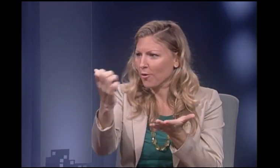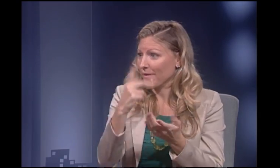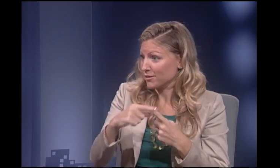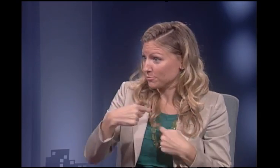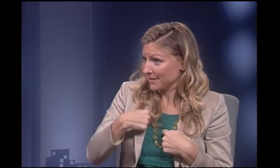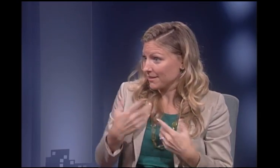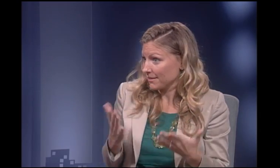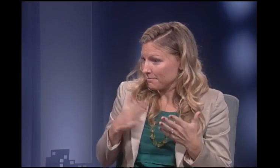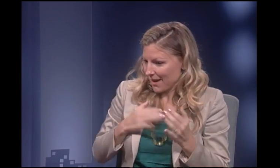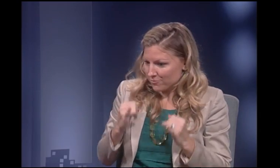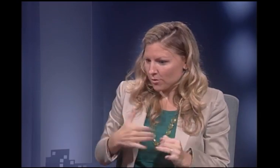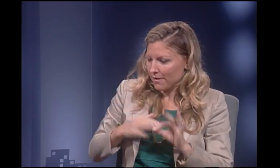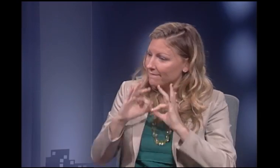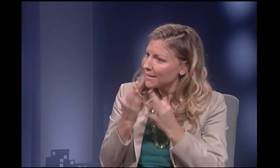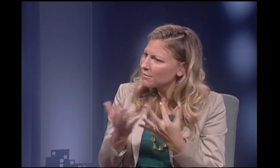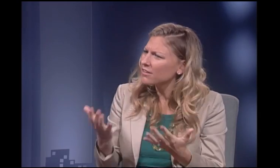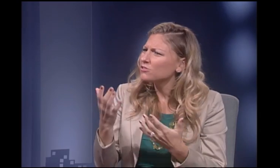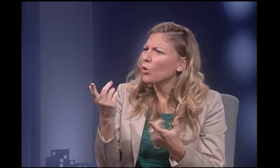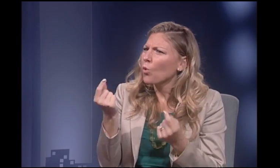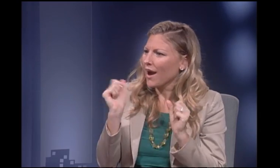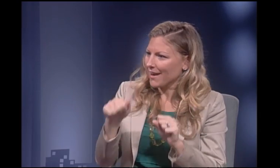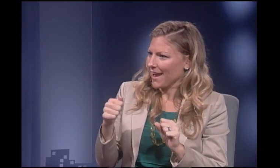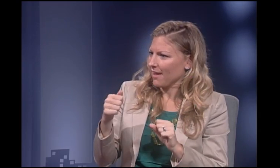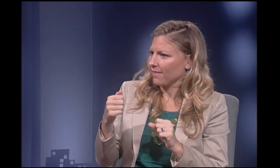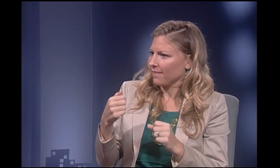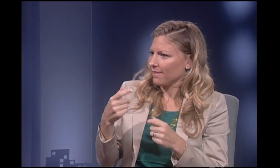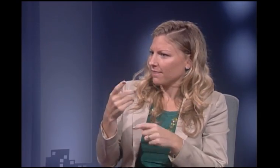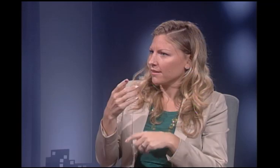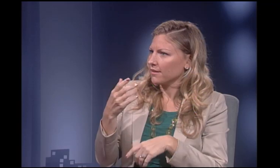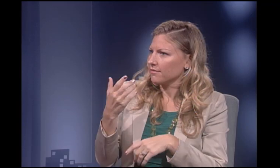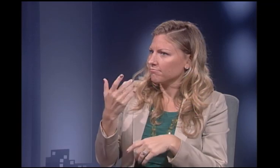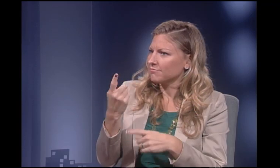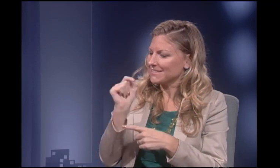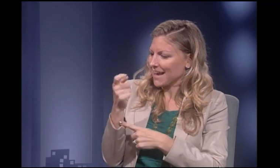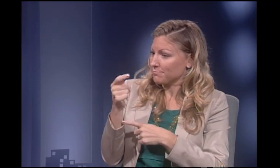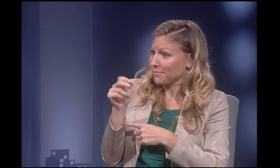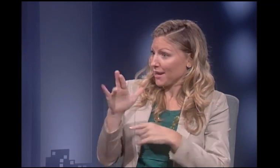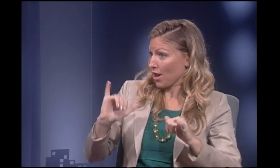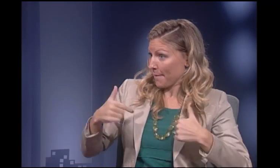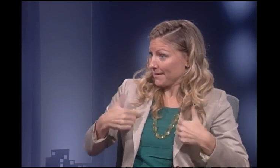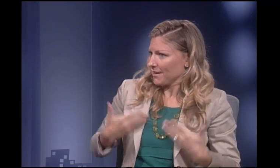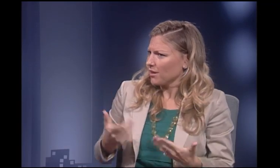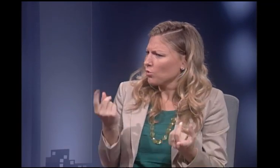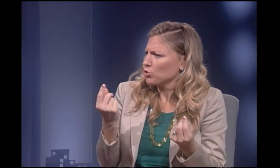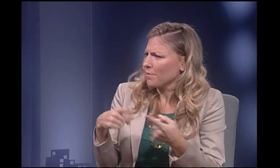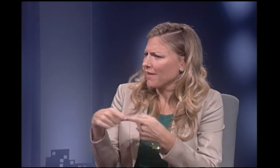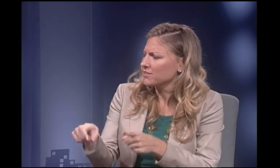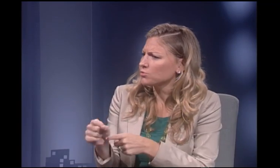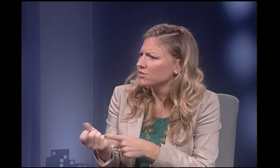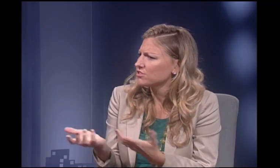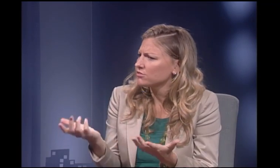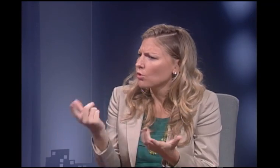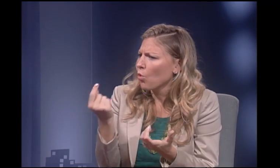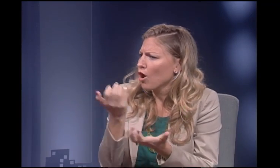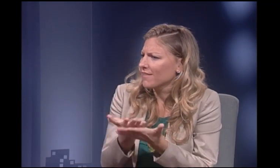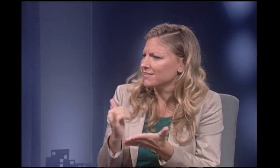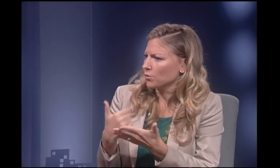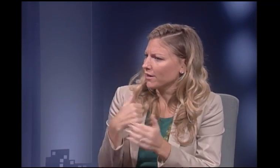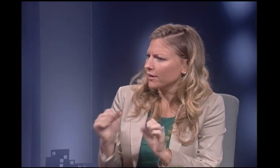that I'm paying isn't coming back to me and my family. So what can a taxpayer like myself do about the situation?